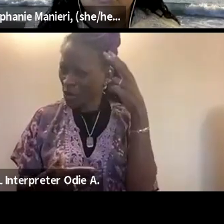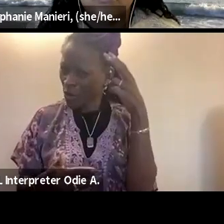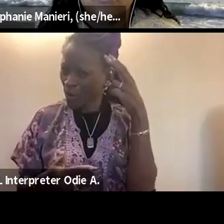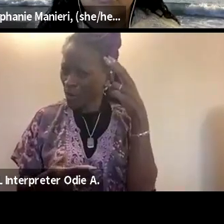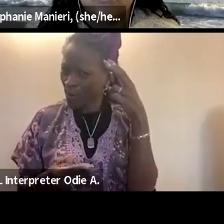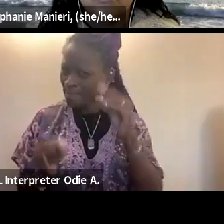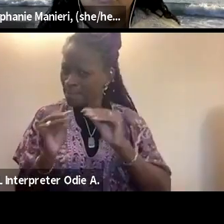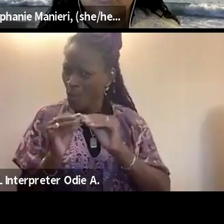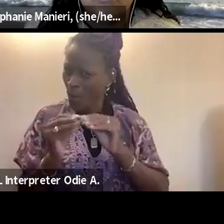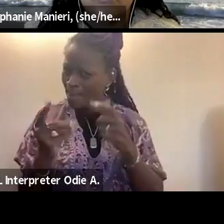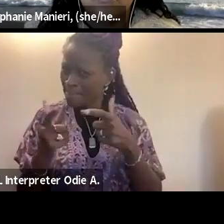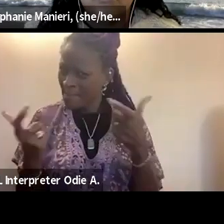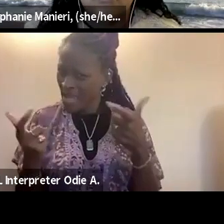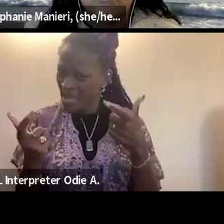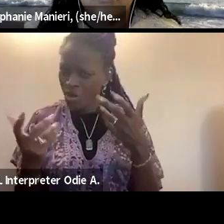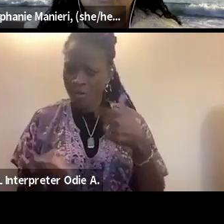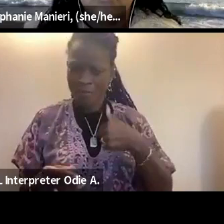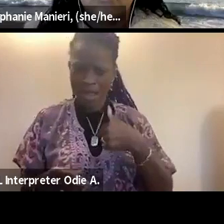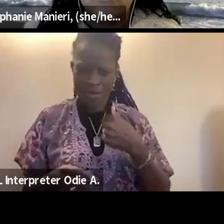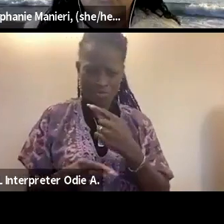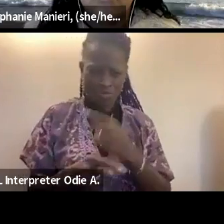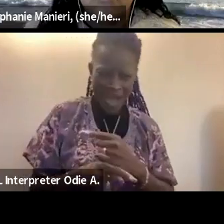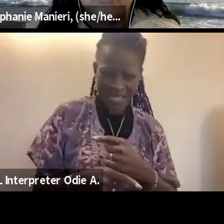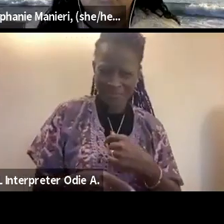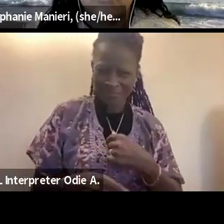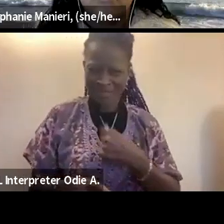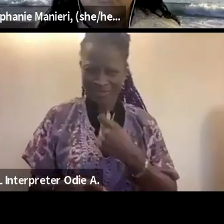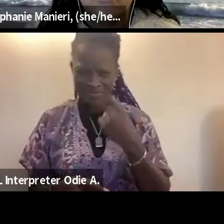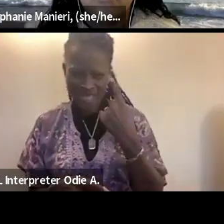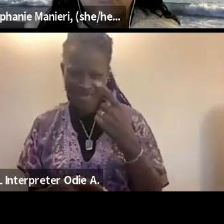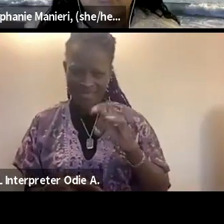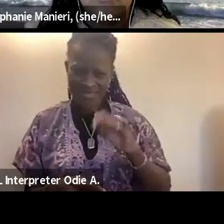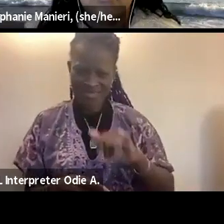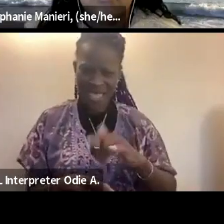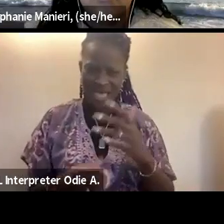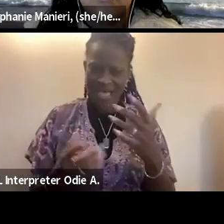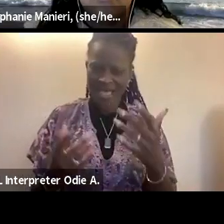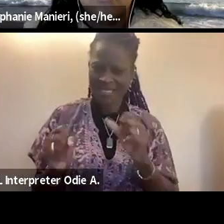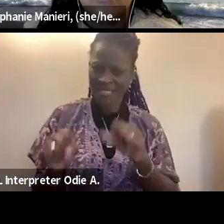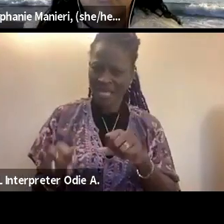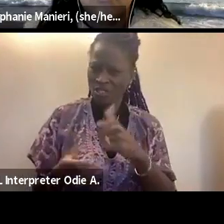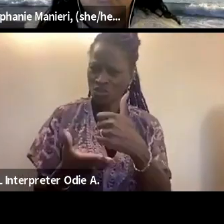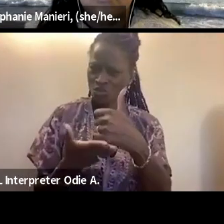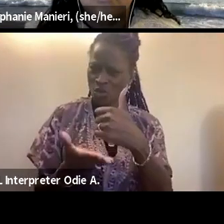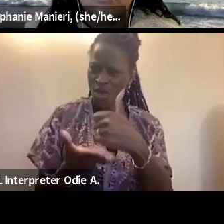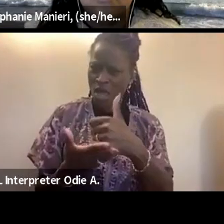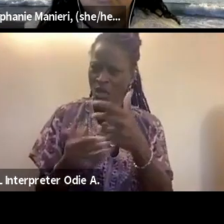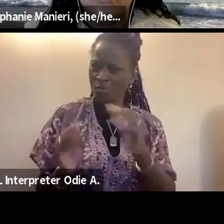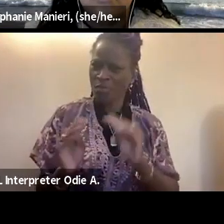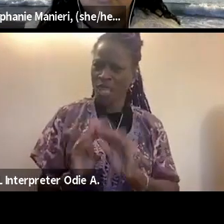Am I right in understanding that those are only confirmed on campus transmissions?